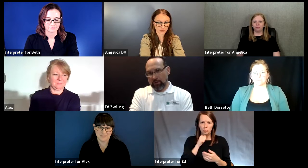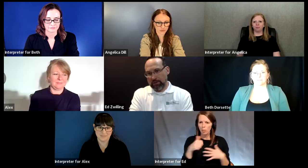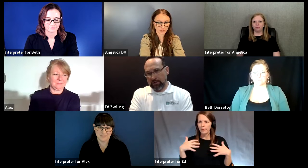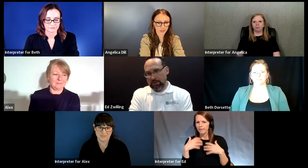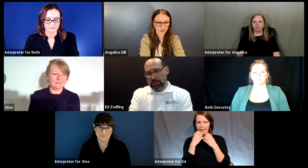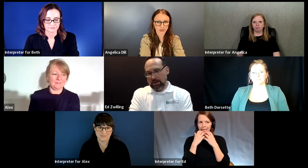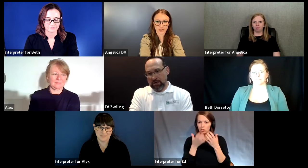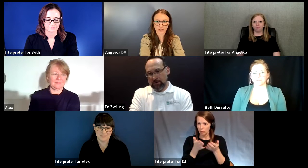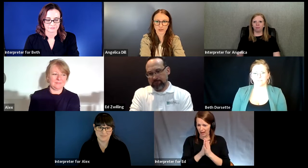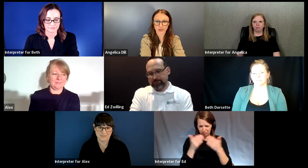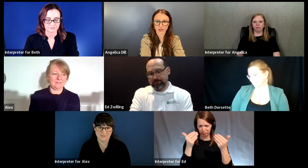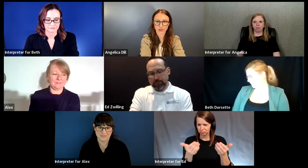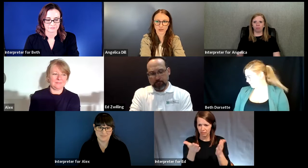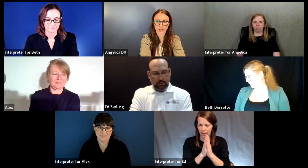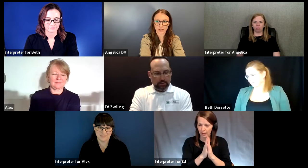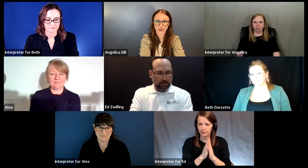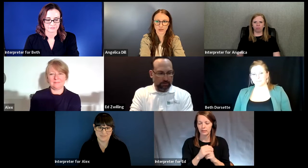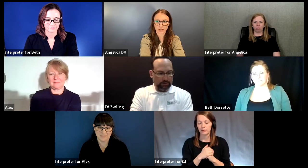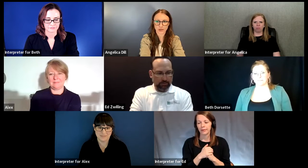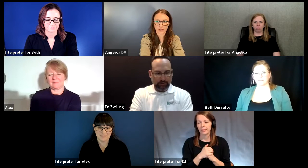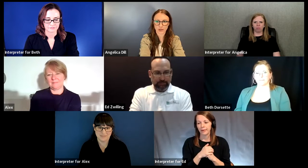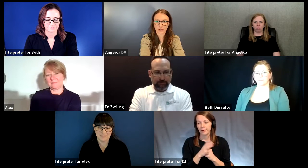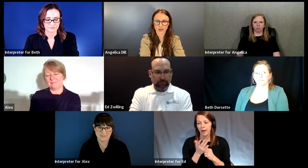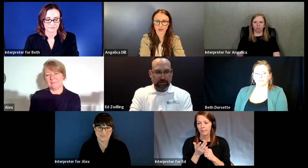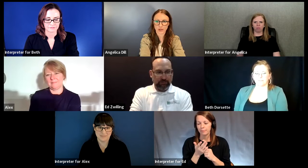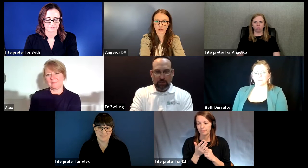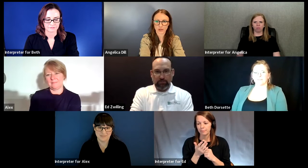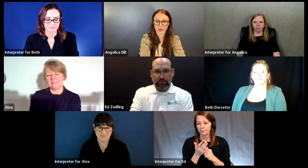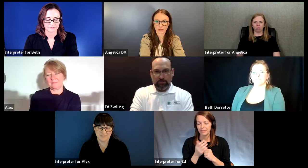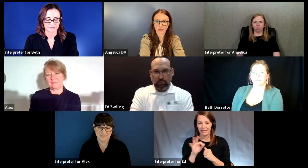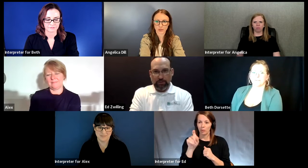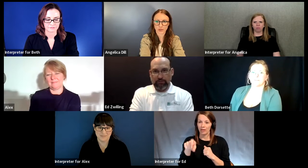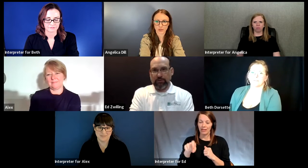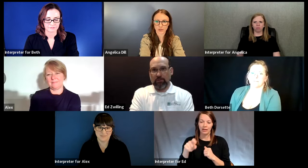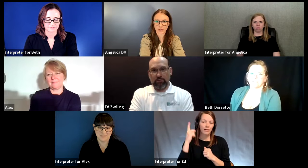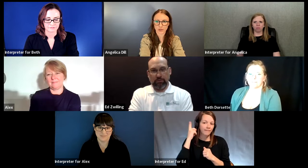for it. You know, if you need a volume control on your phone.